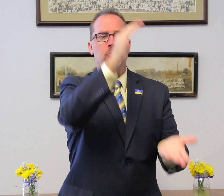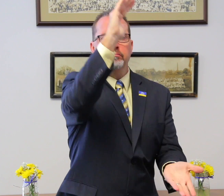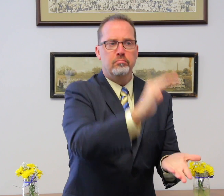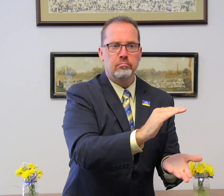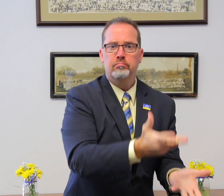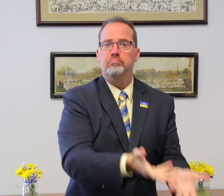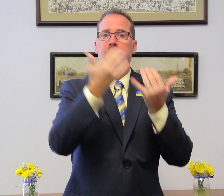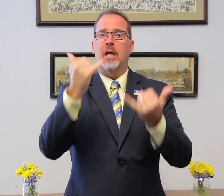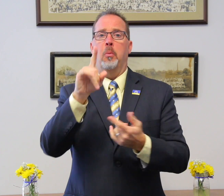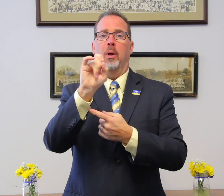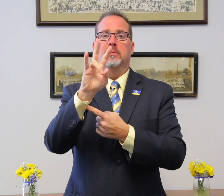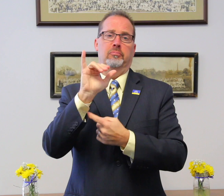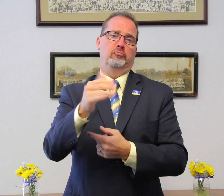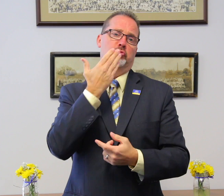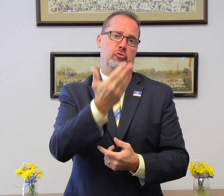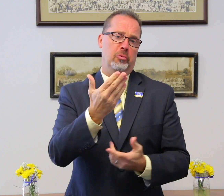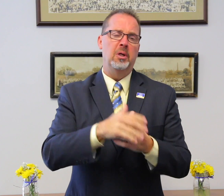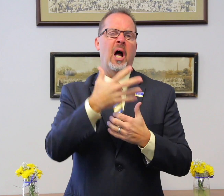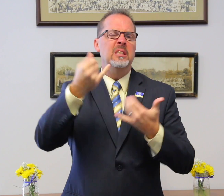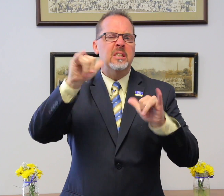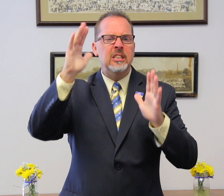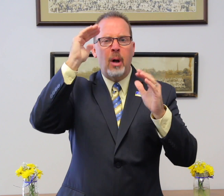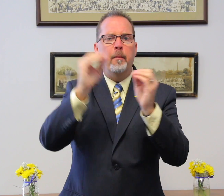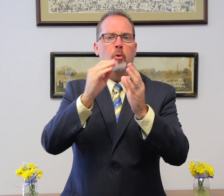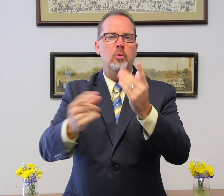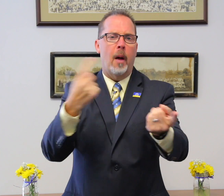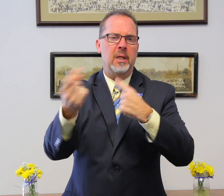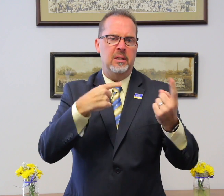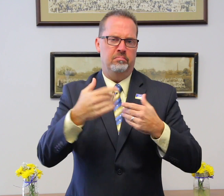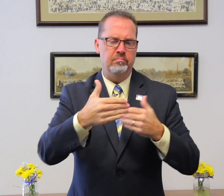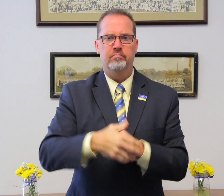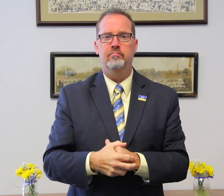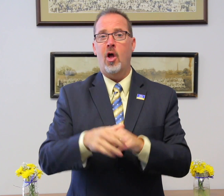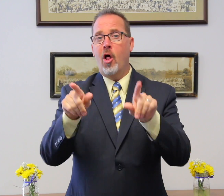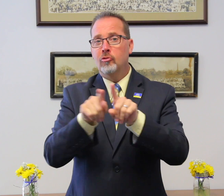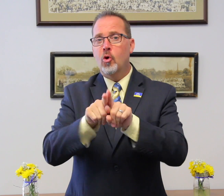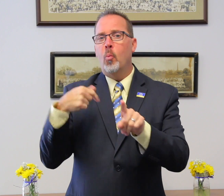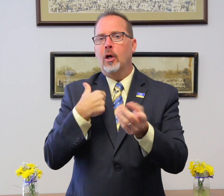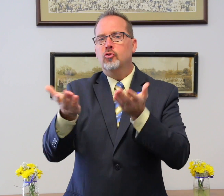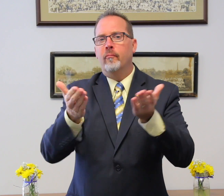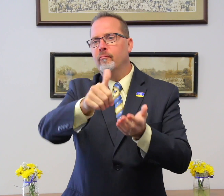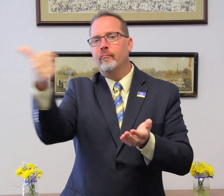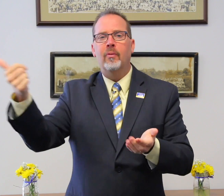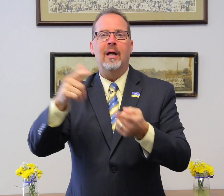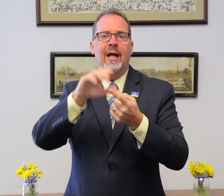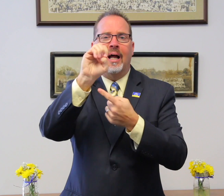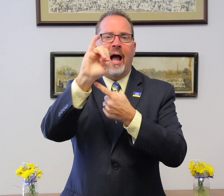students graduated in June, we have some new students enrolled and we expect to have additional students joining us throughout the year. In addition to the